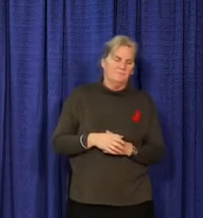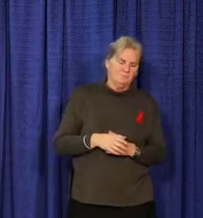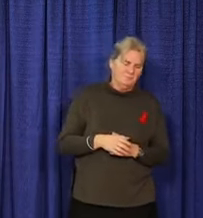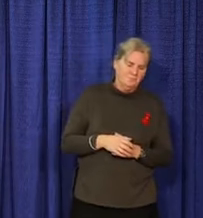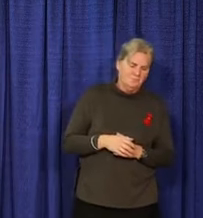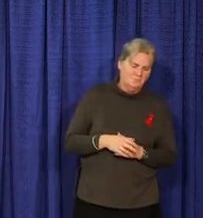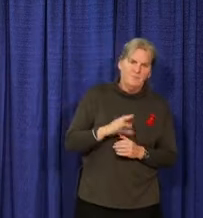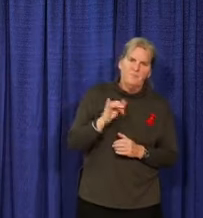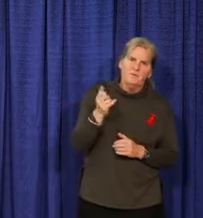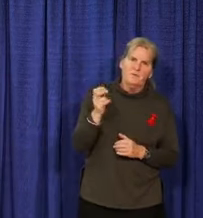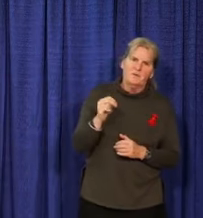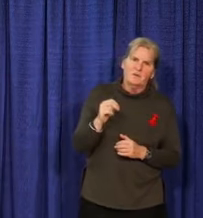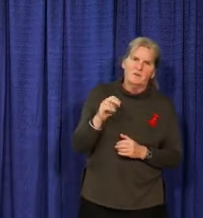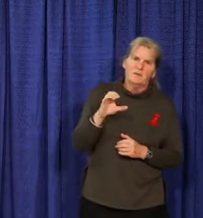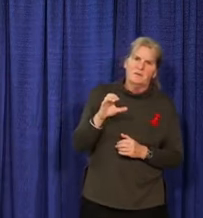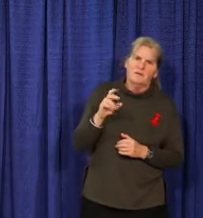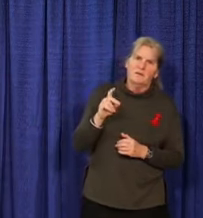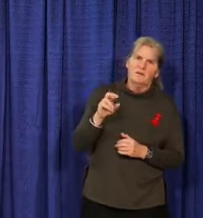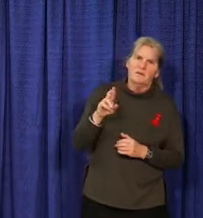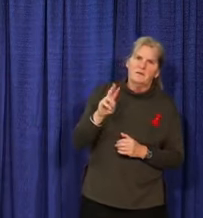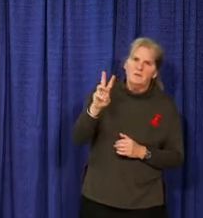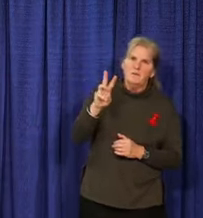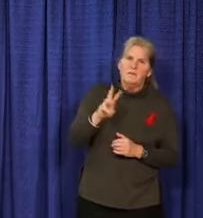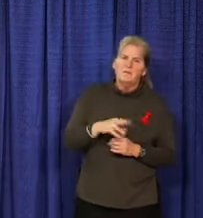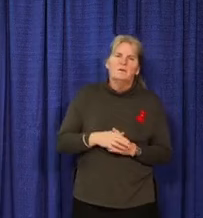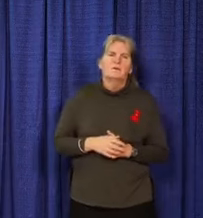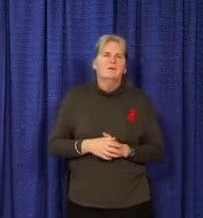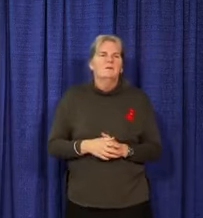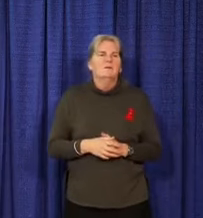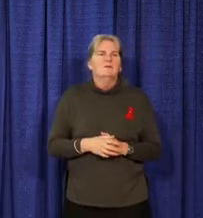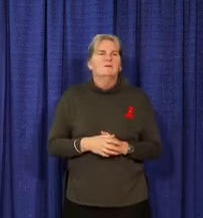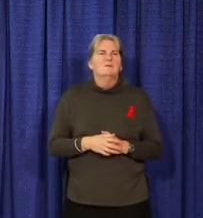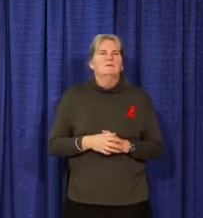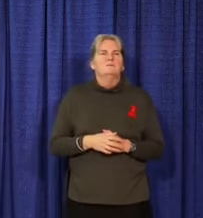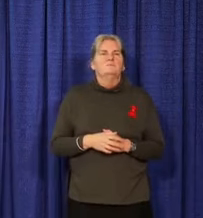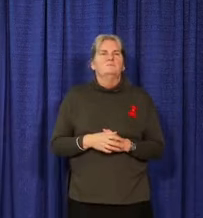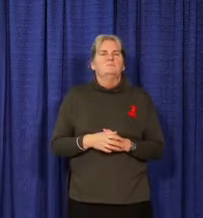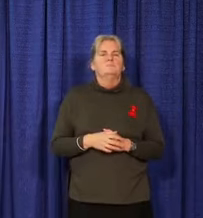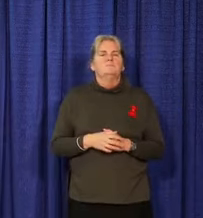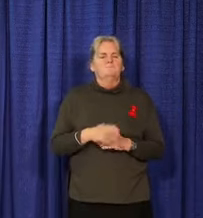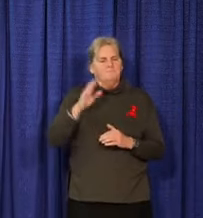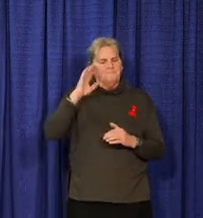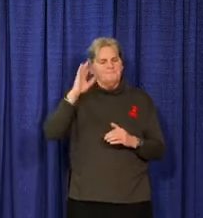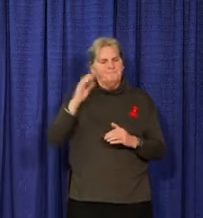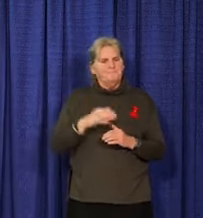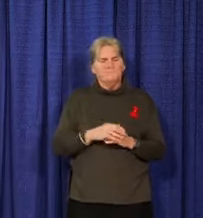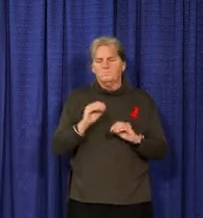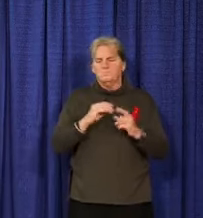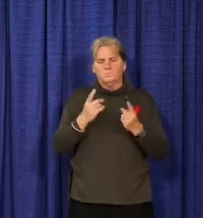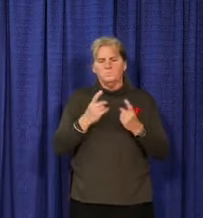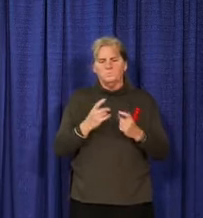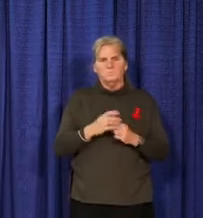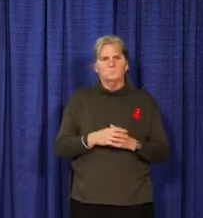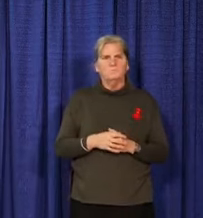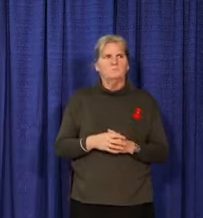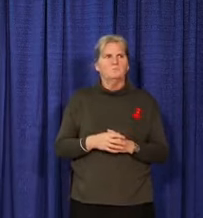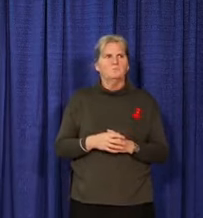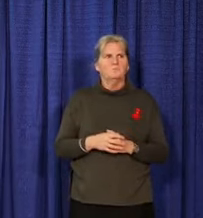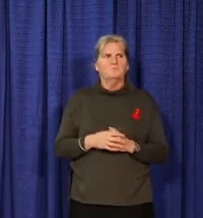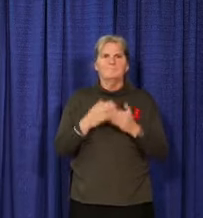We will move to John from CKRW. Reporter: No question, thank you.